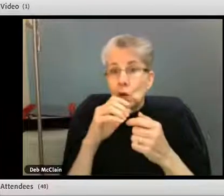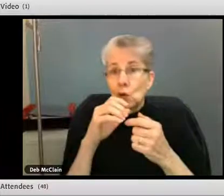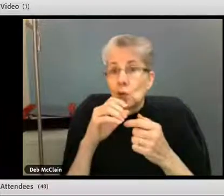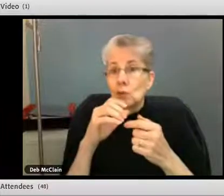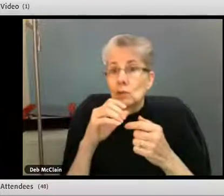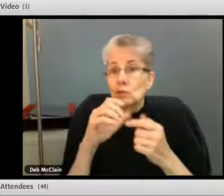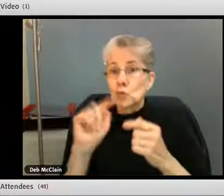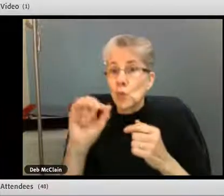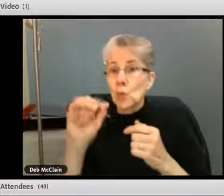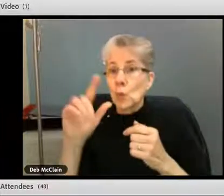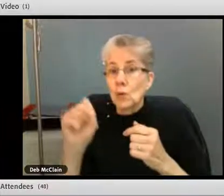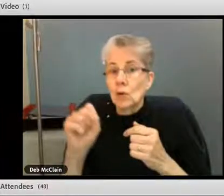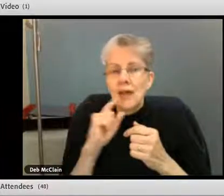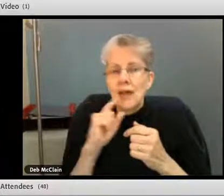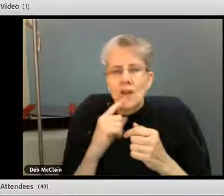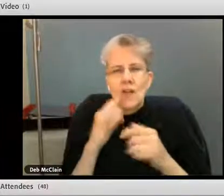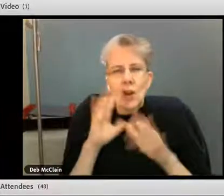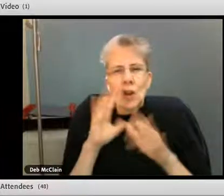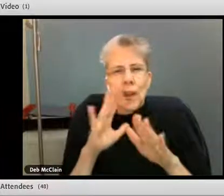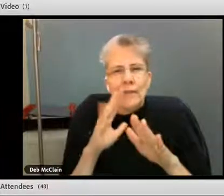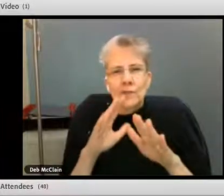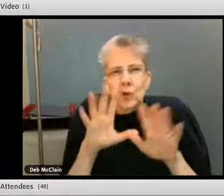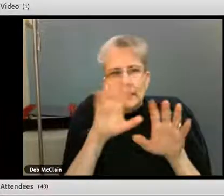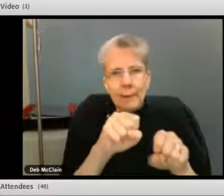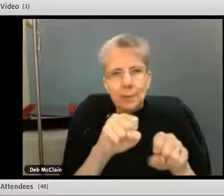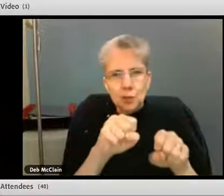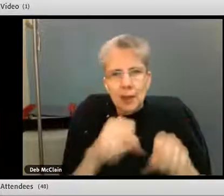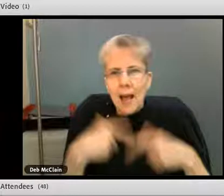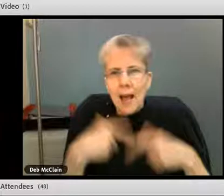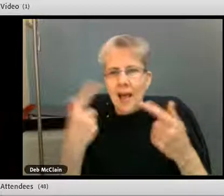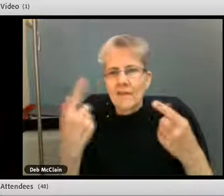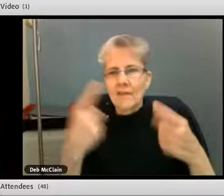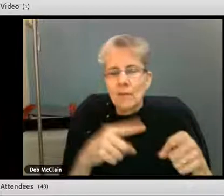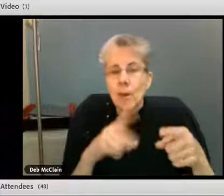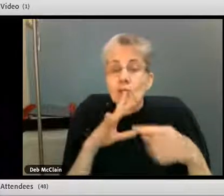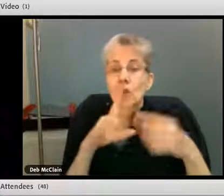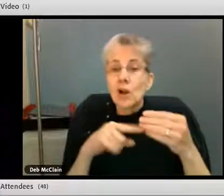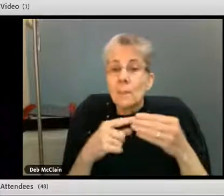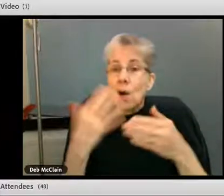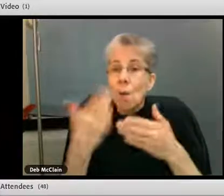but I want to -- the same things we talked about earlier. Plan.